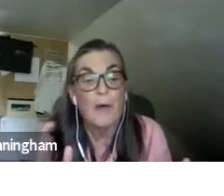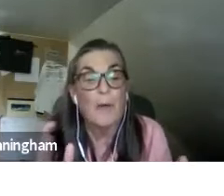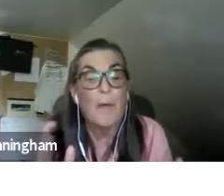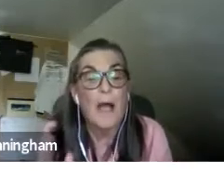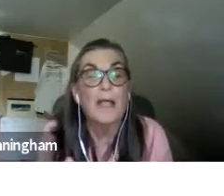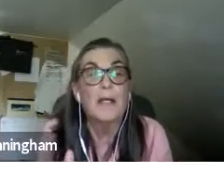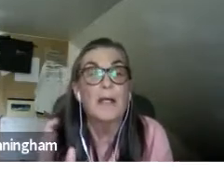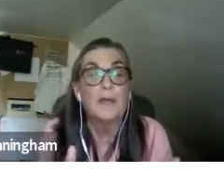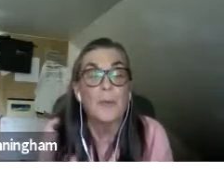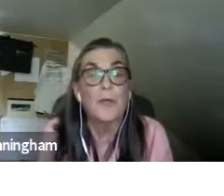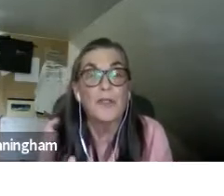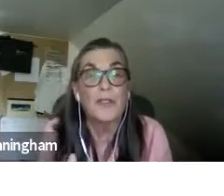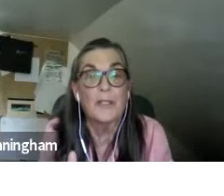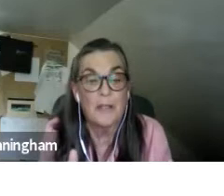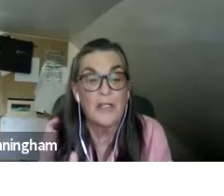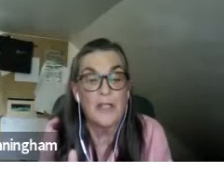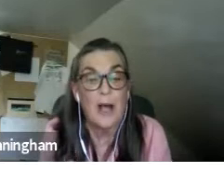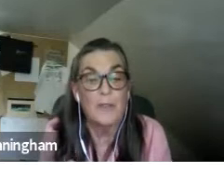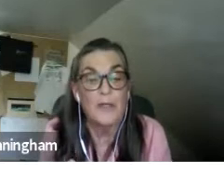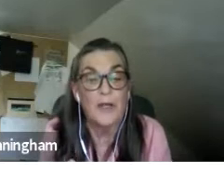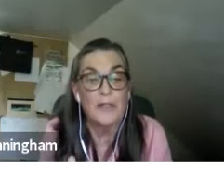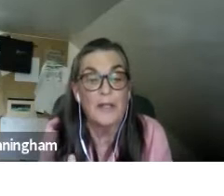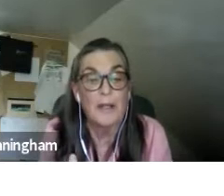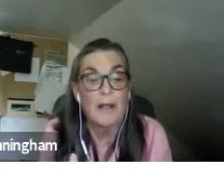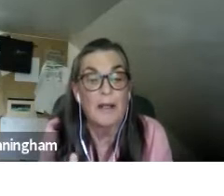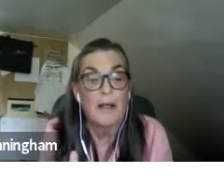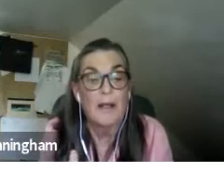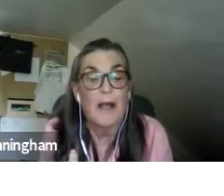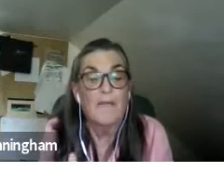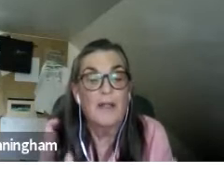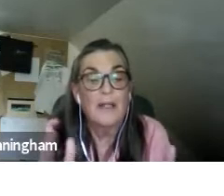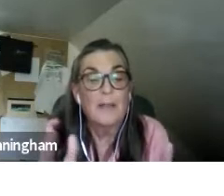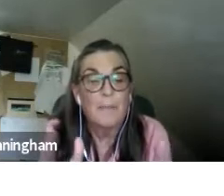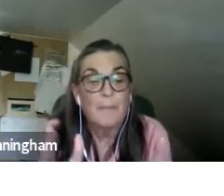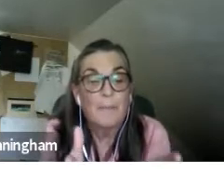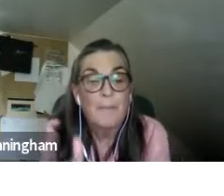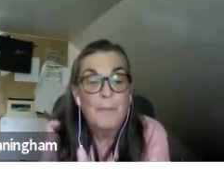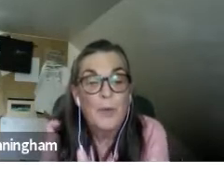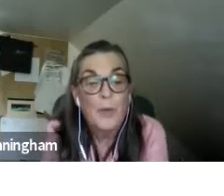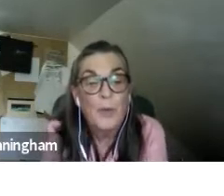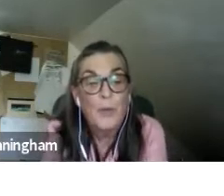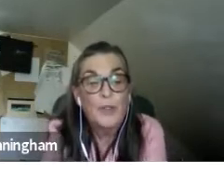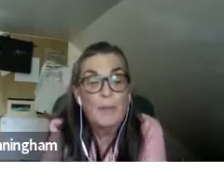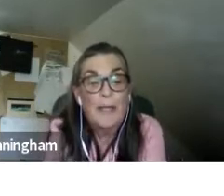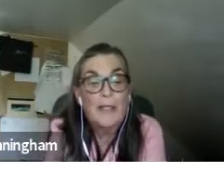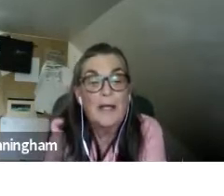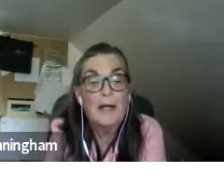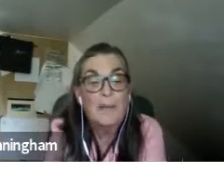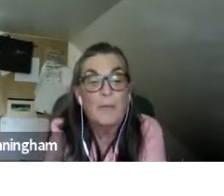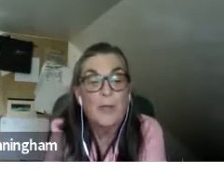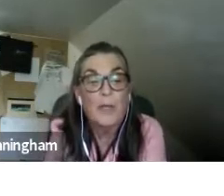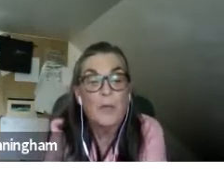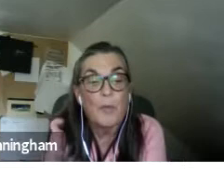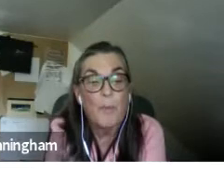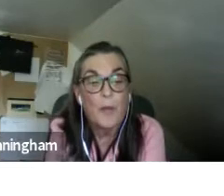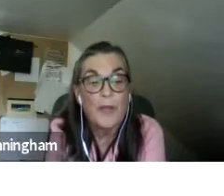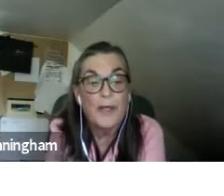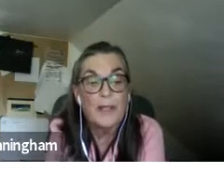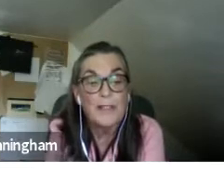mind interprets these objects. I find that people who spend time looking with both hands